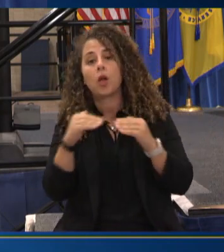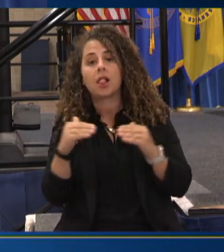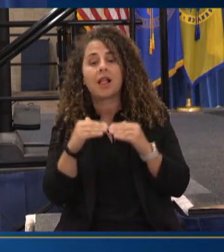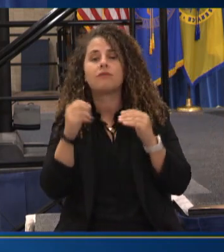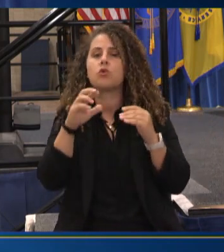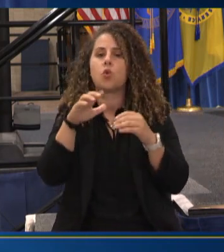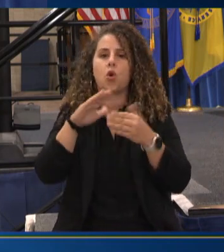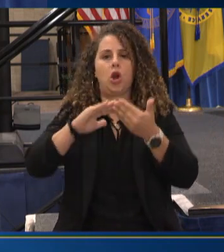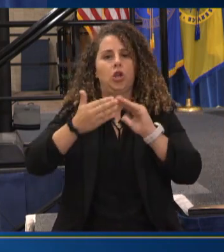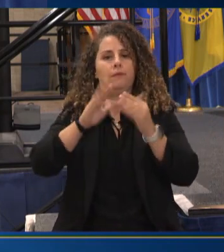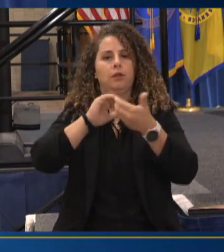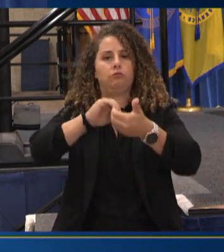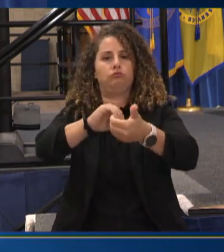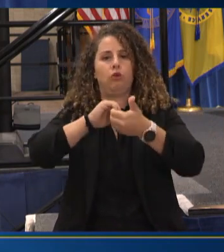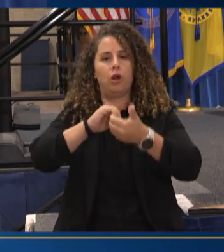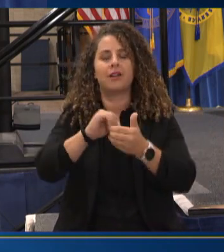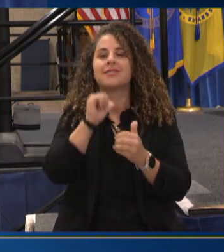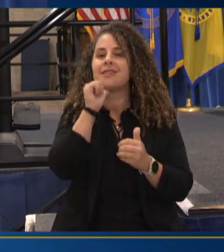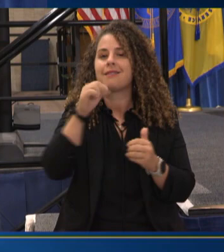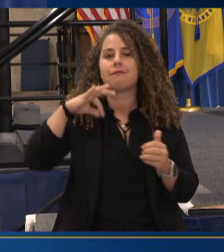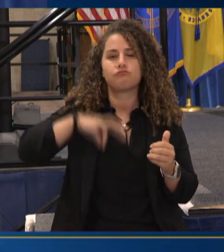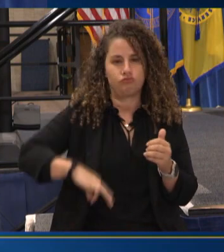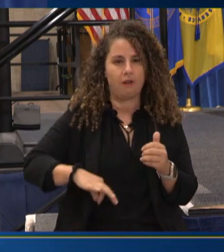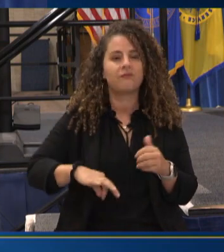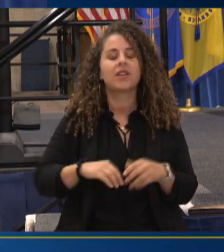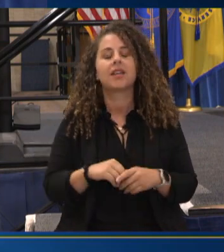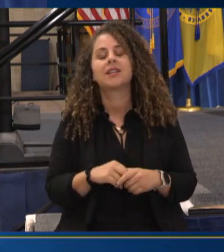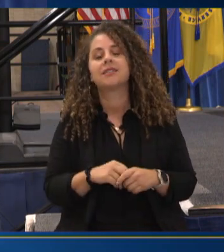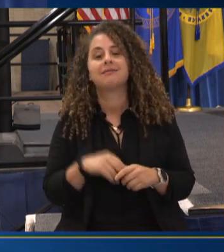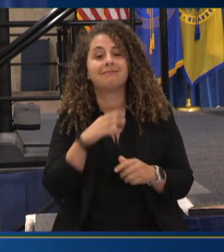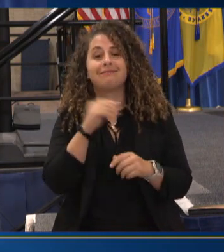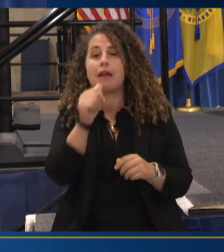community partners in nonprofit and private sector.